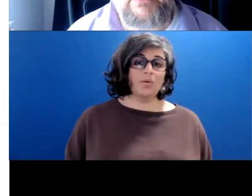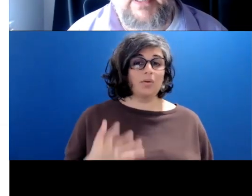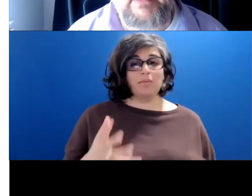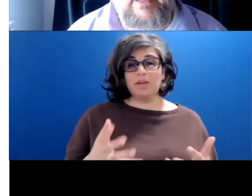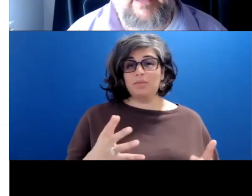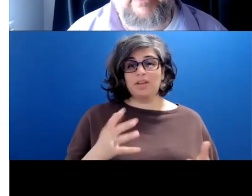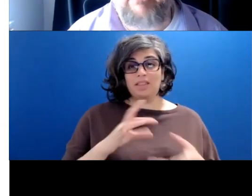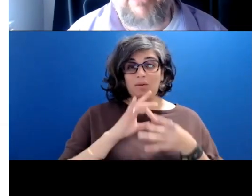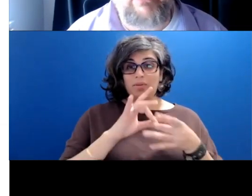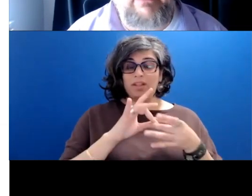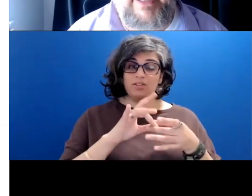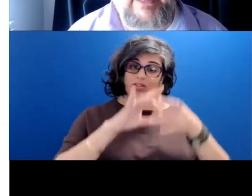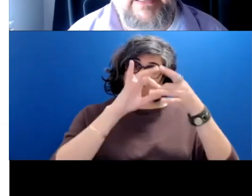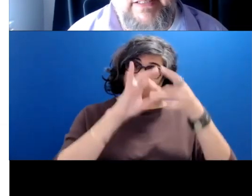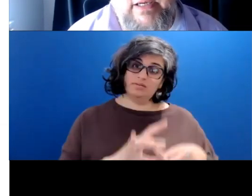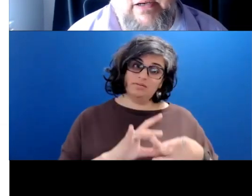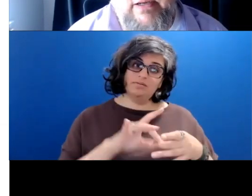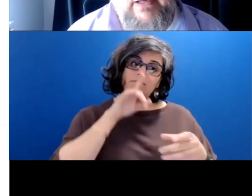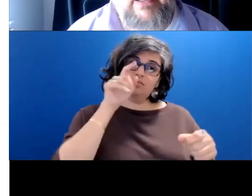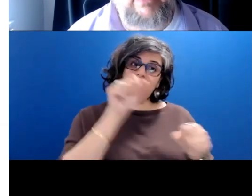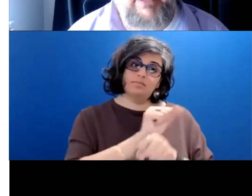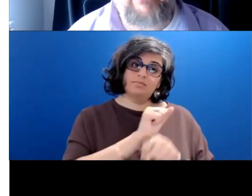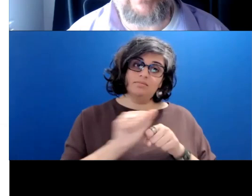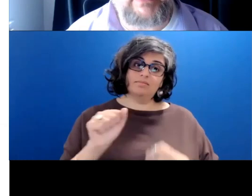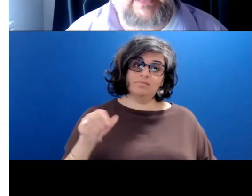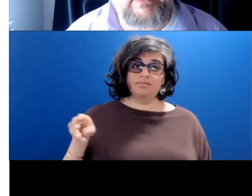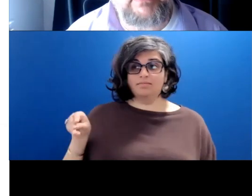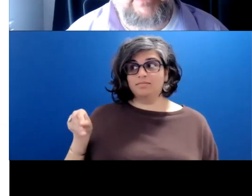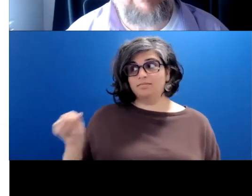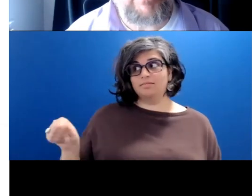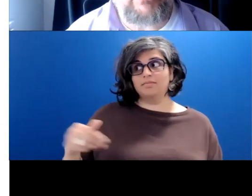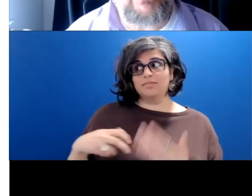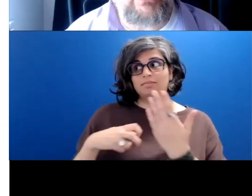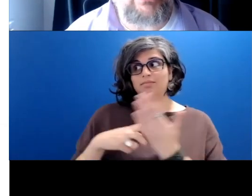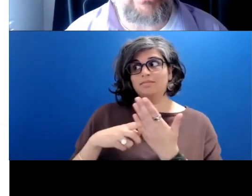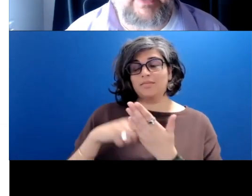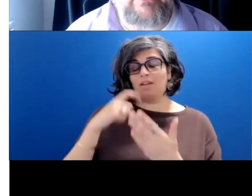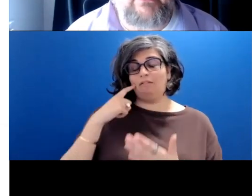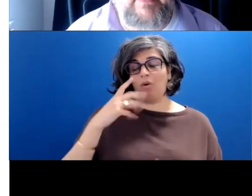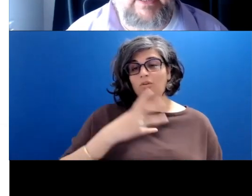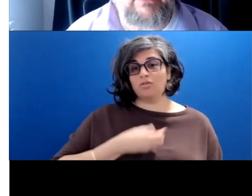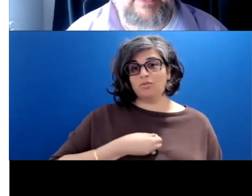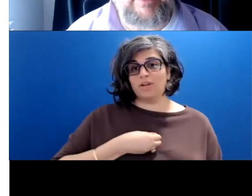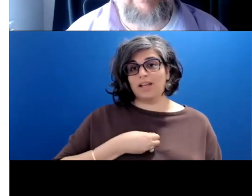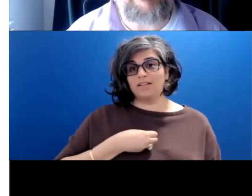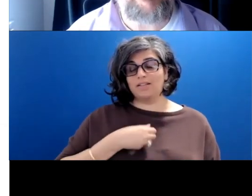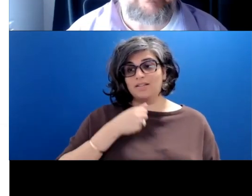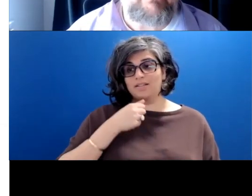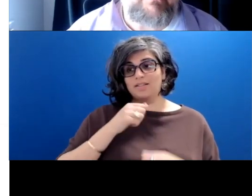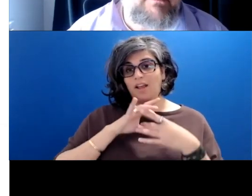that's based on literally paying a ticket, paying for a ticket to trans-affirming healthcare.